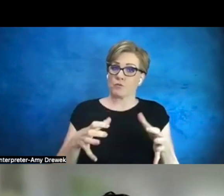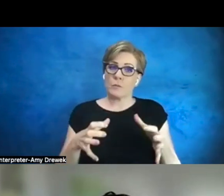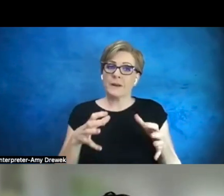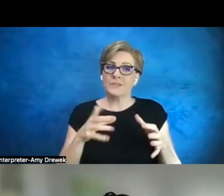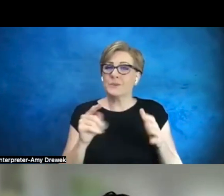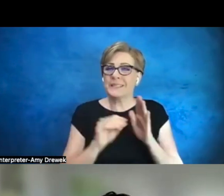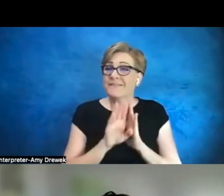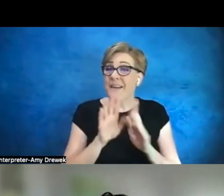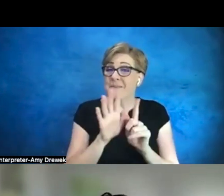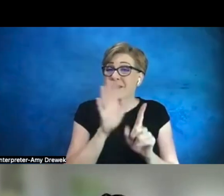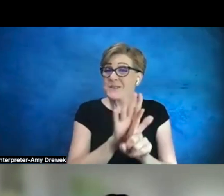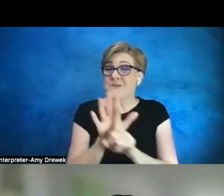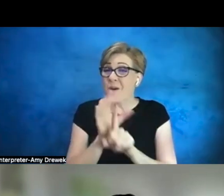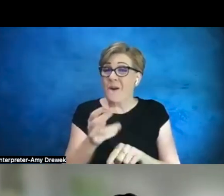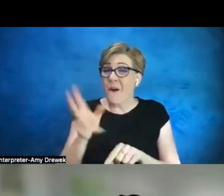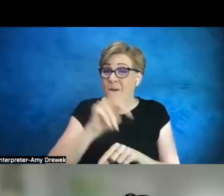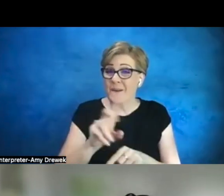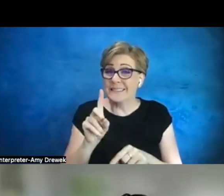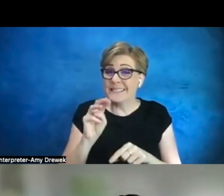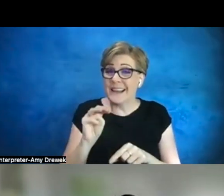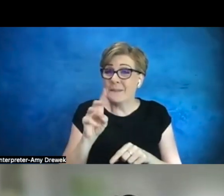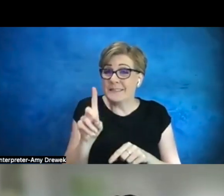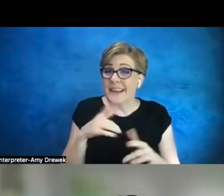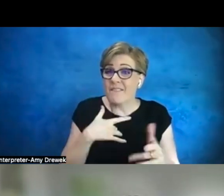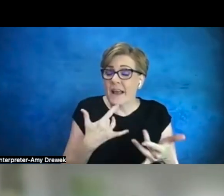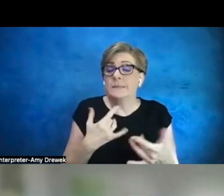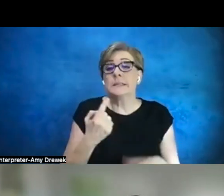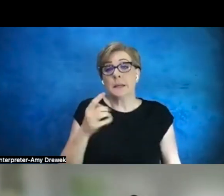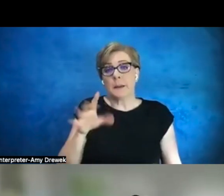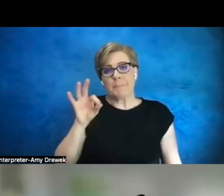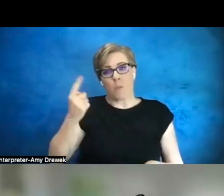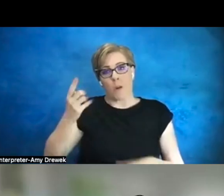event together." So you can identify someone to take notes. You, also, if you do not want